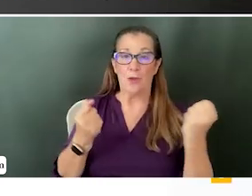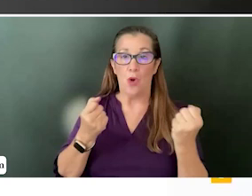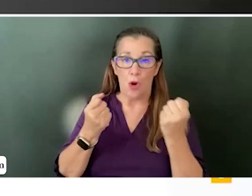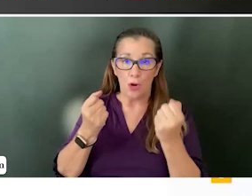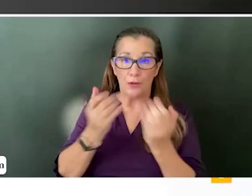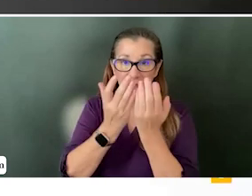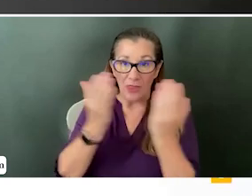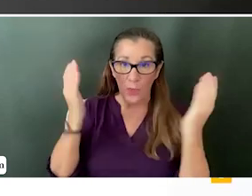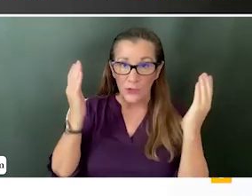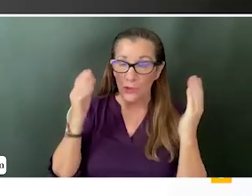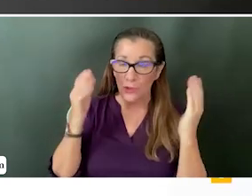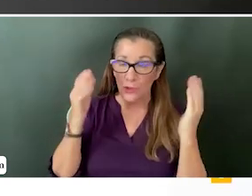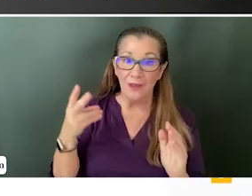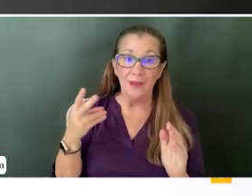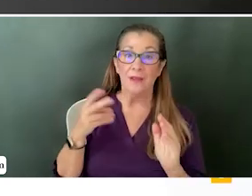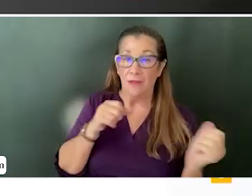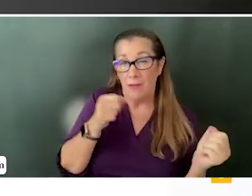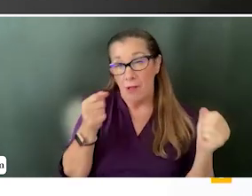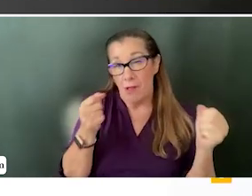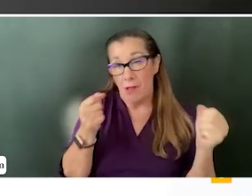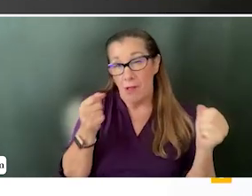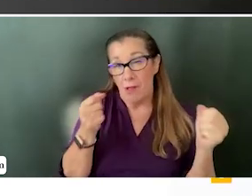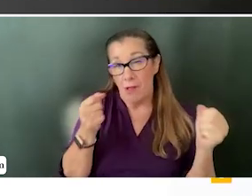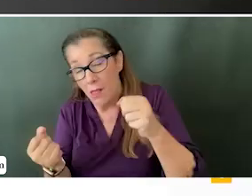The characters are leaning into a hard turn with the car tilted in the frame.